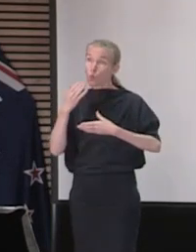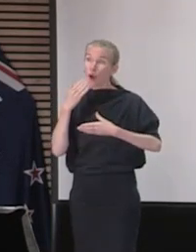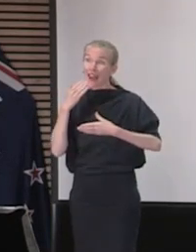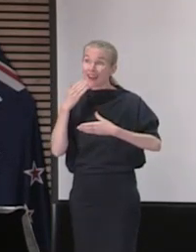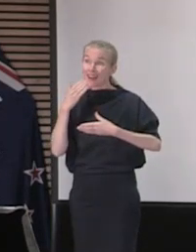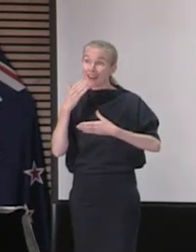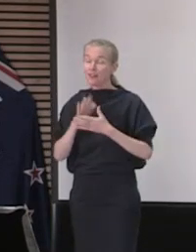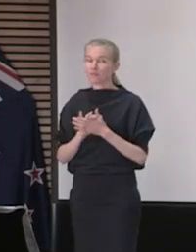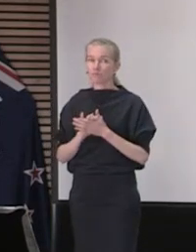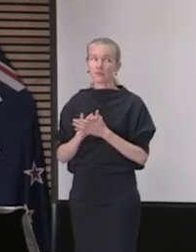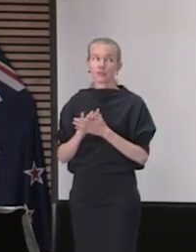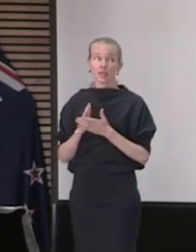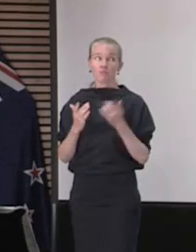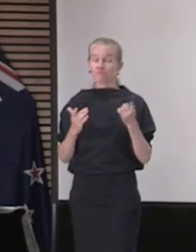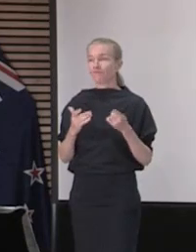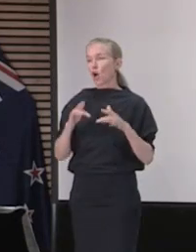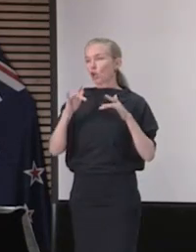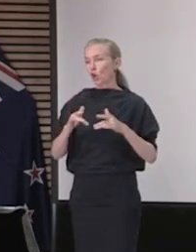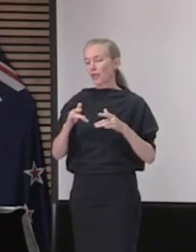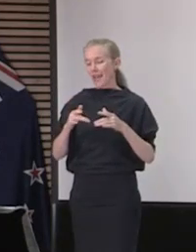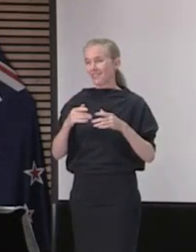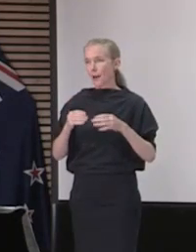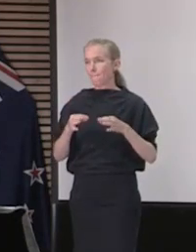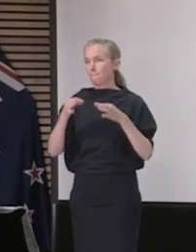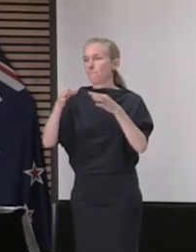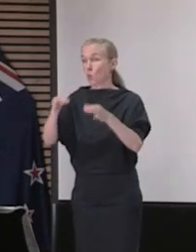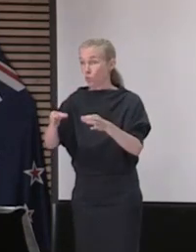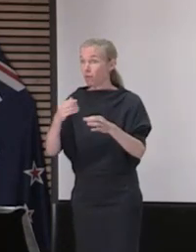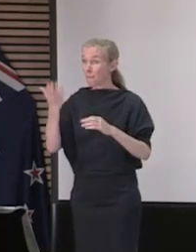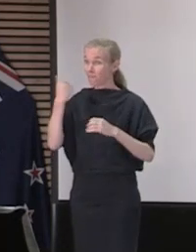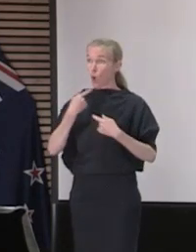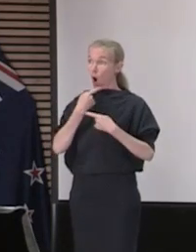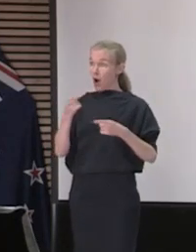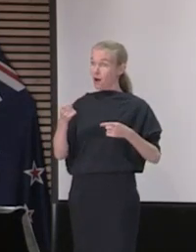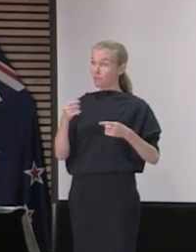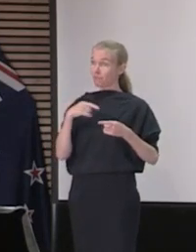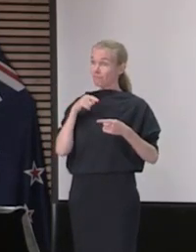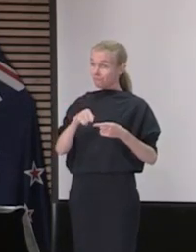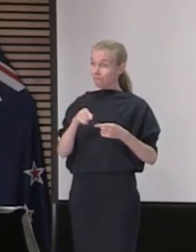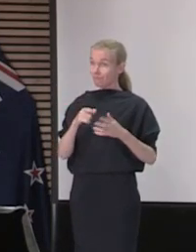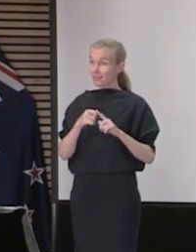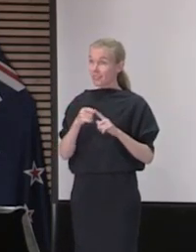Of course, theelection period, the periodthat we consider for instance, for campaign finance